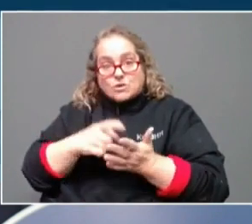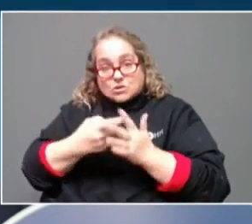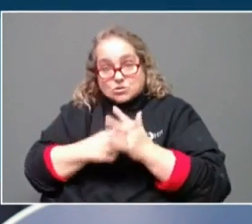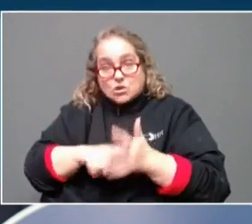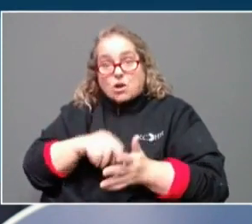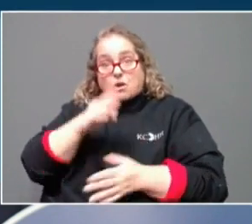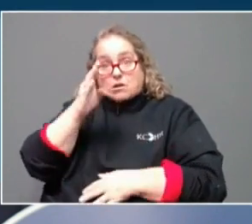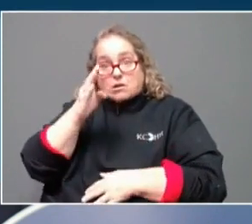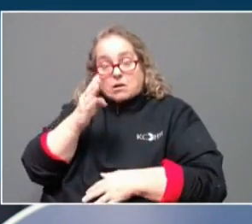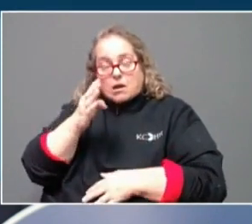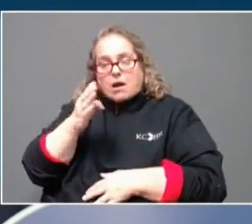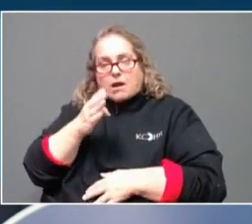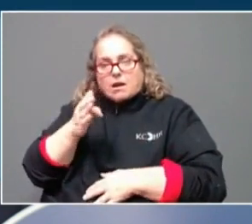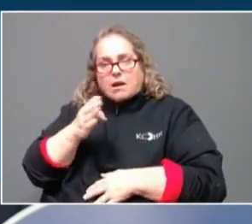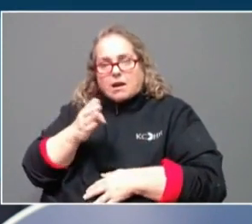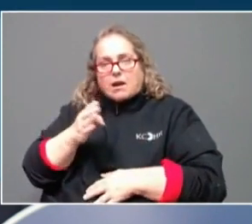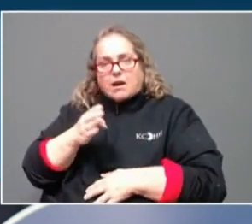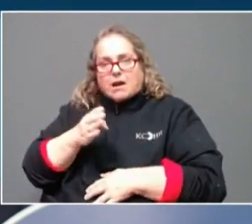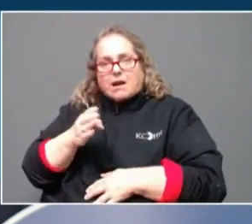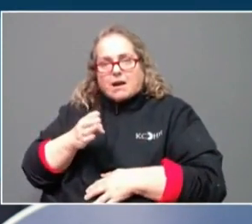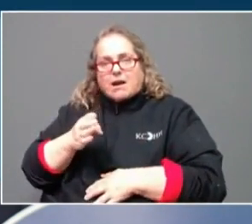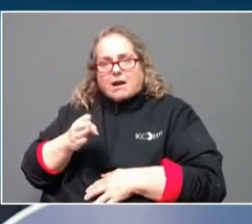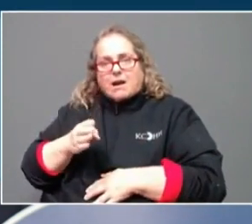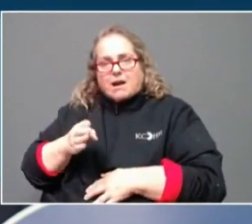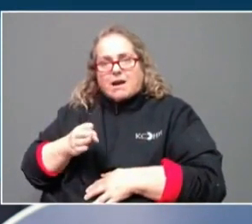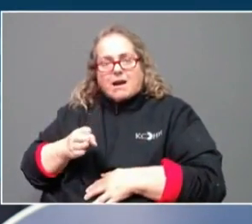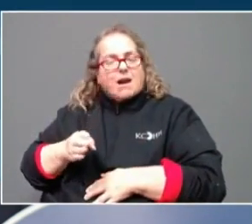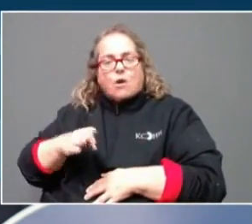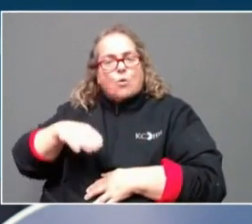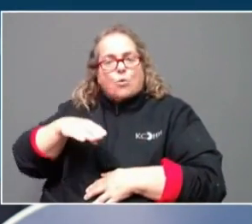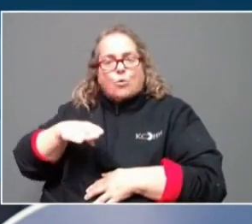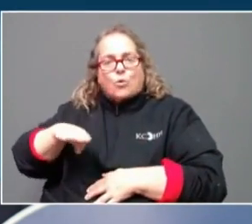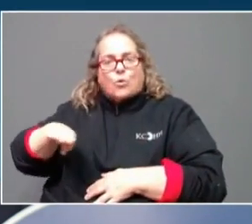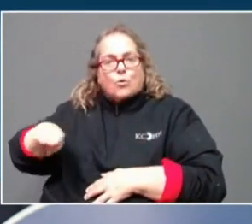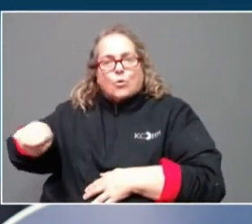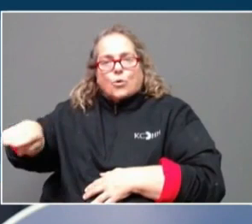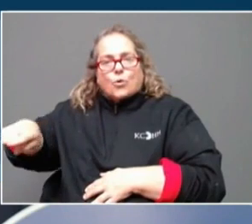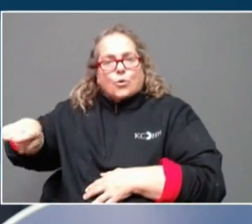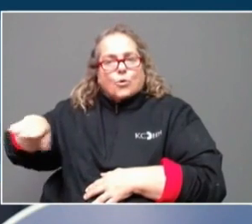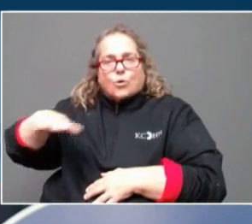down. It's not like they plateau and yet all of these other places looked to